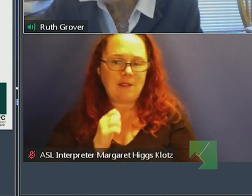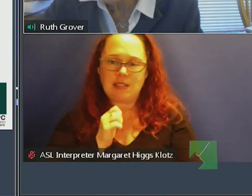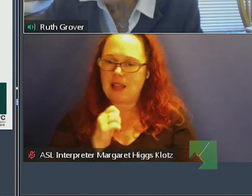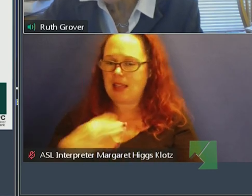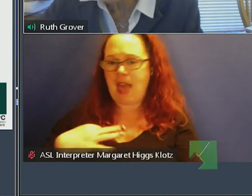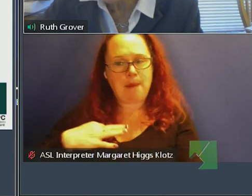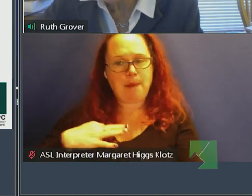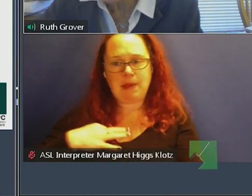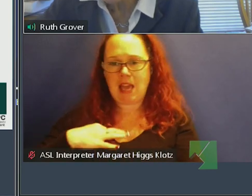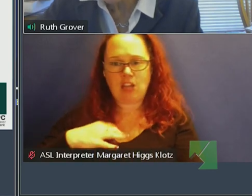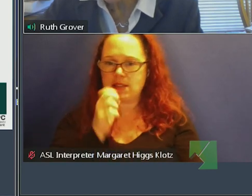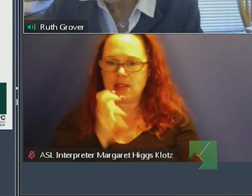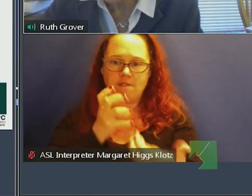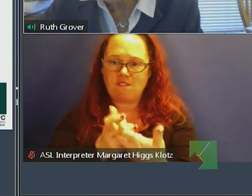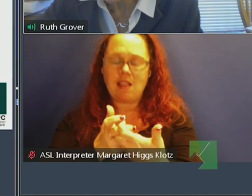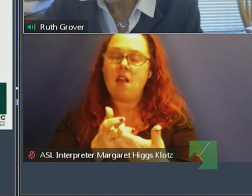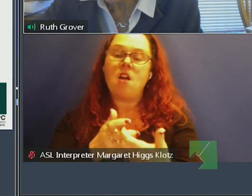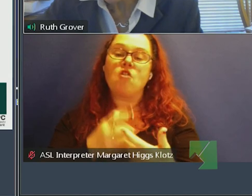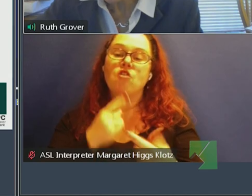recommendations for the master plan.